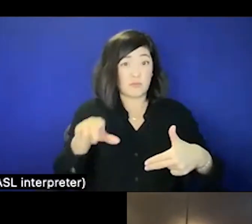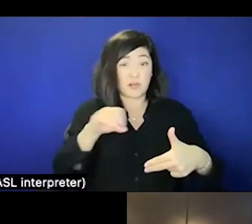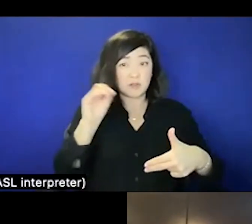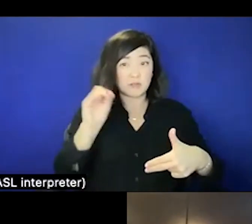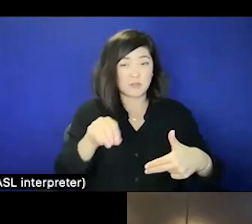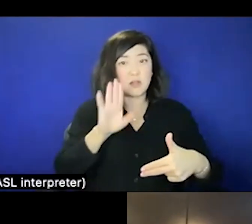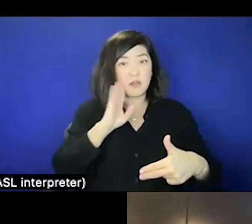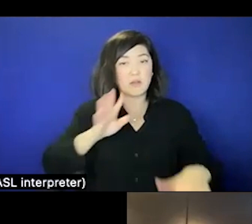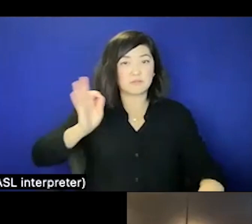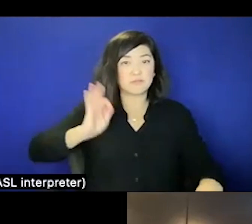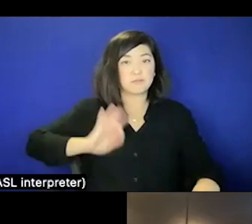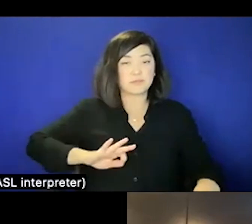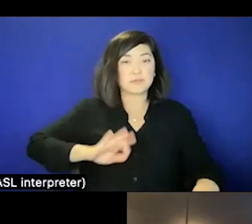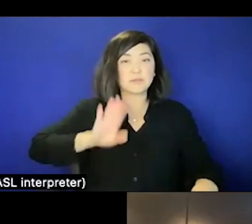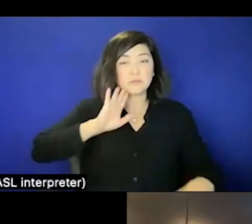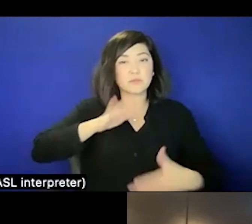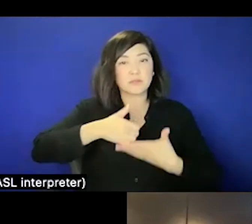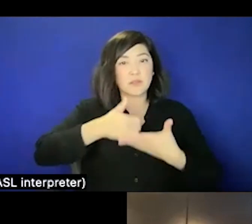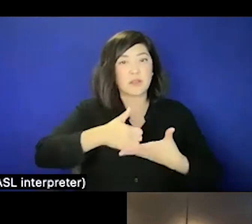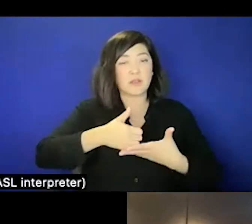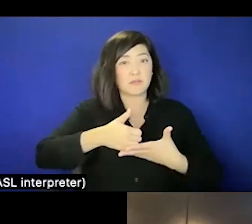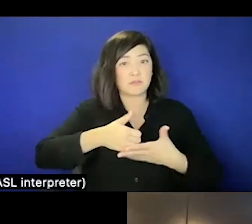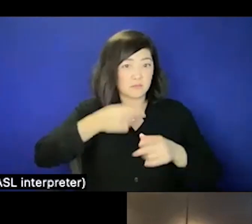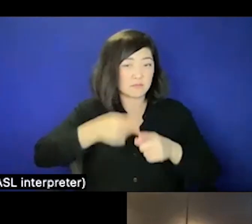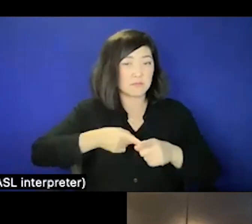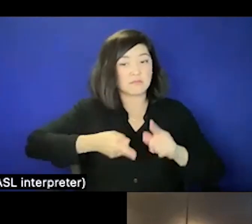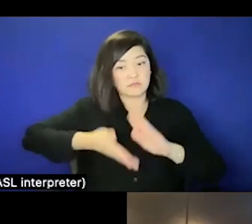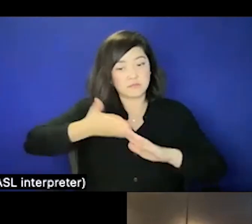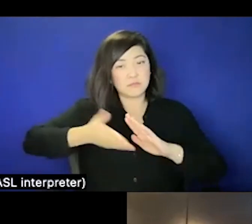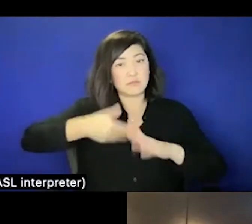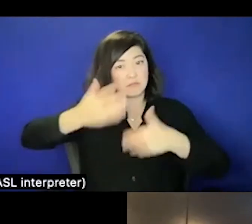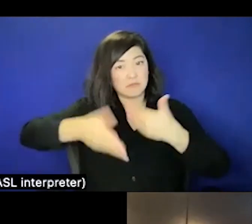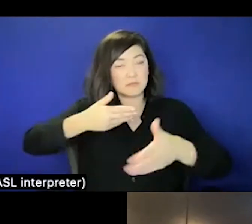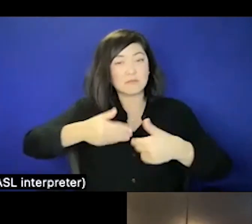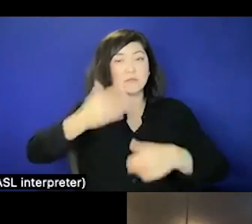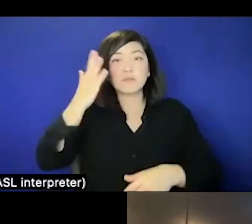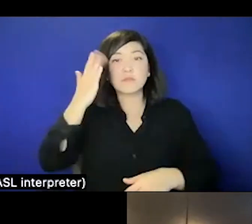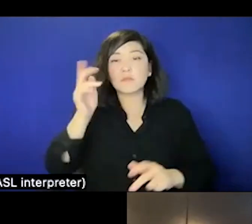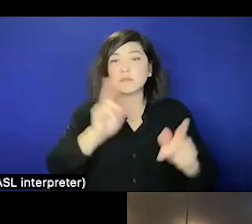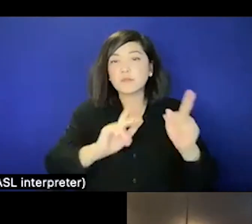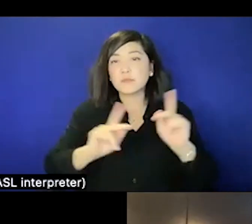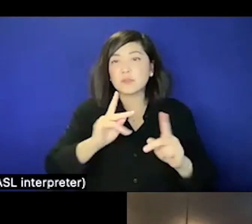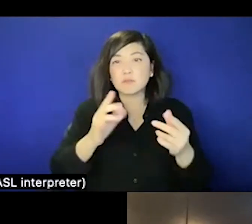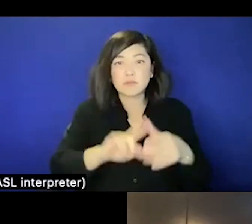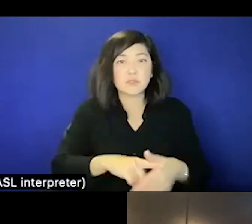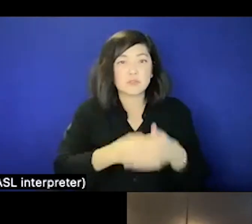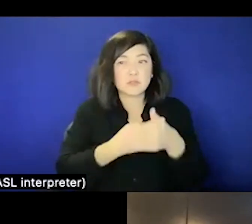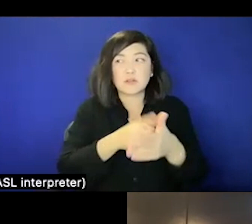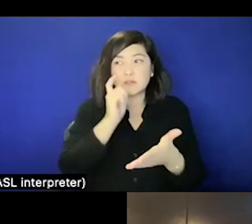particularly on the efficiency side because people would start seeing the externalities. The